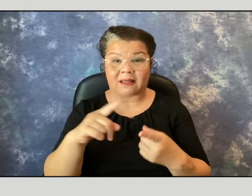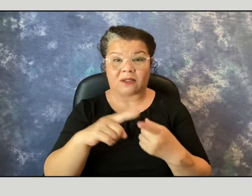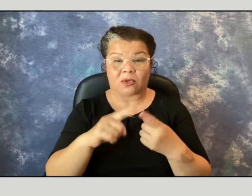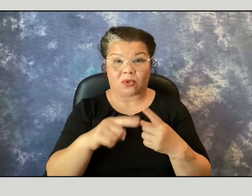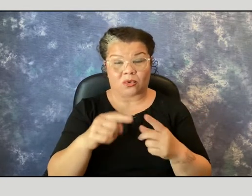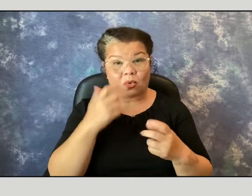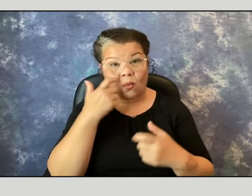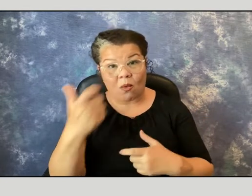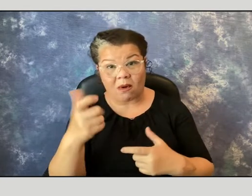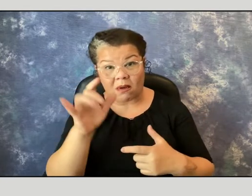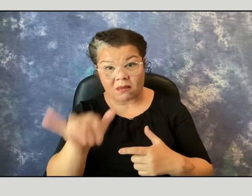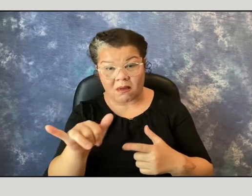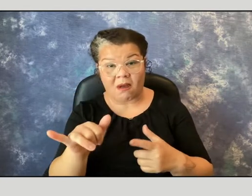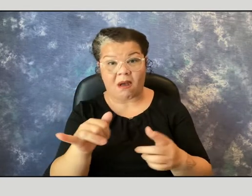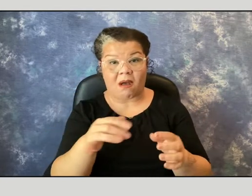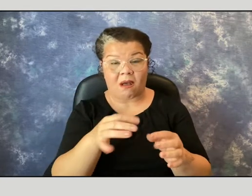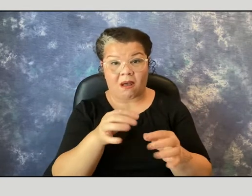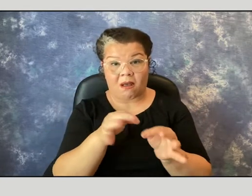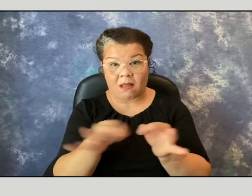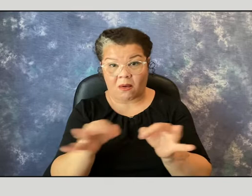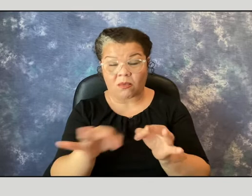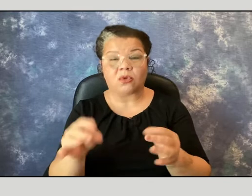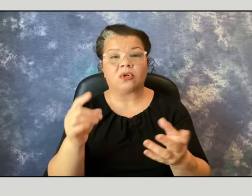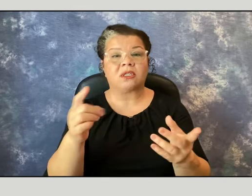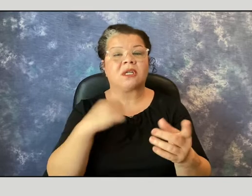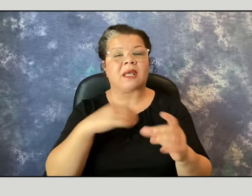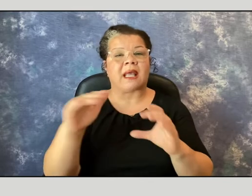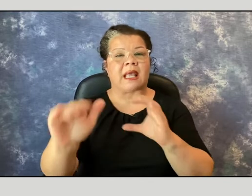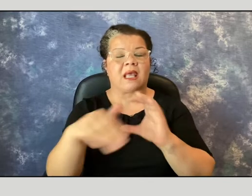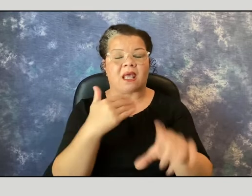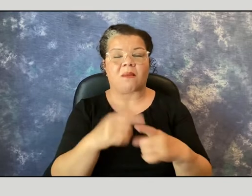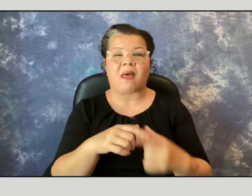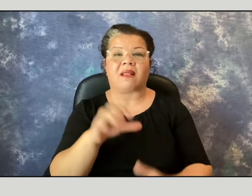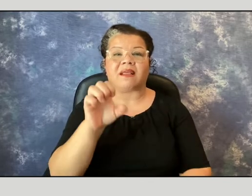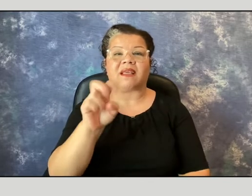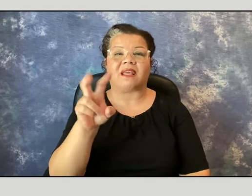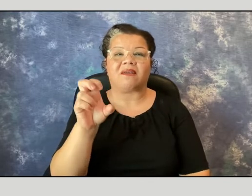please email events@mellon, M-E-L-L-O-N, dot-O-R-G.